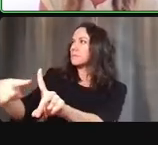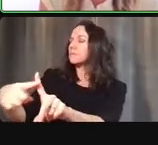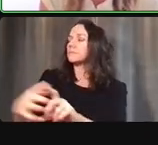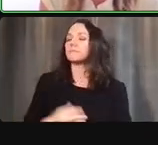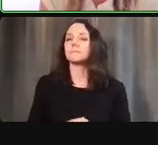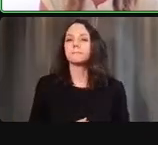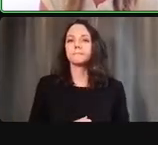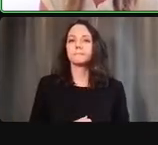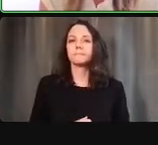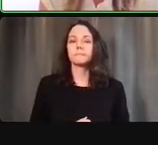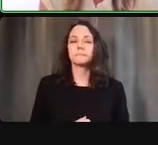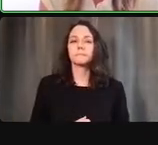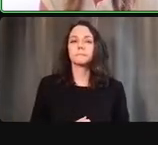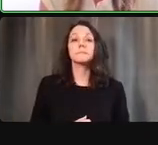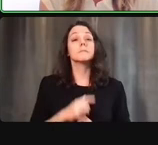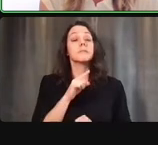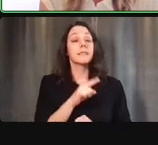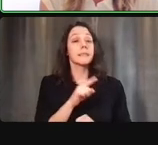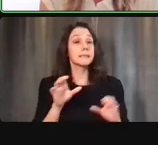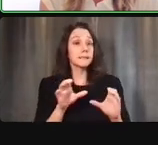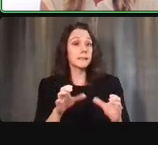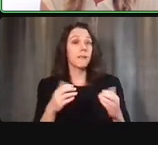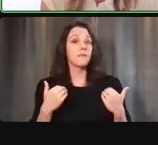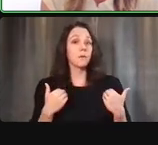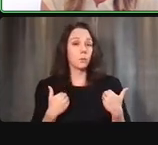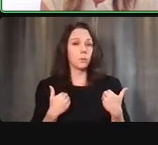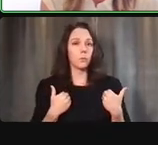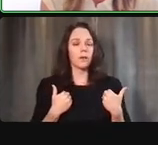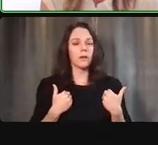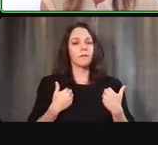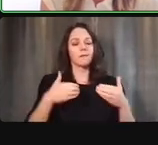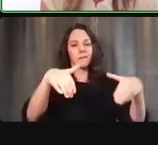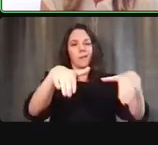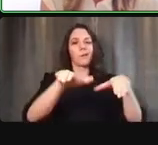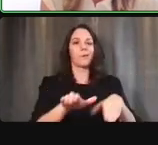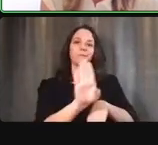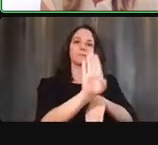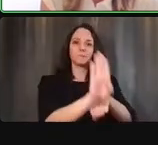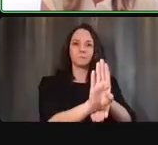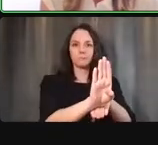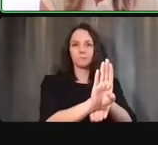from the Roman Imperial period in our antiquities Gallery.